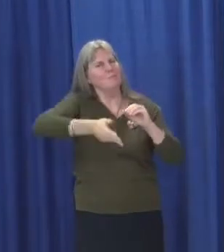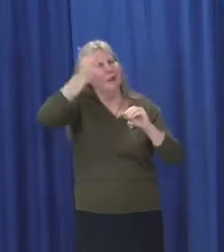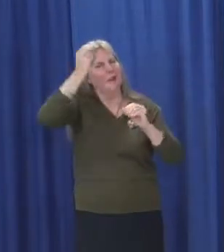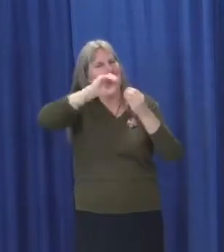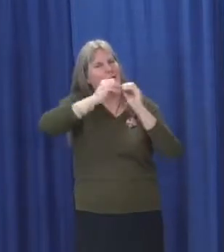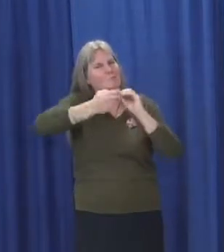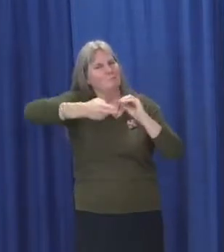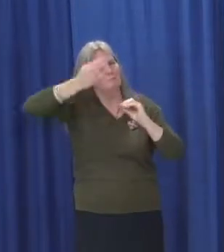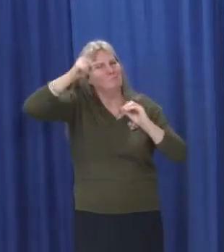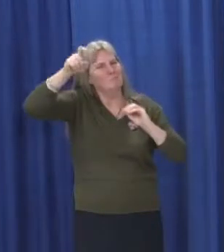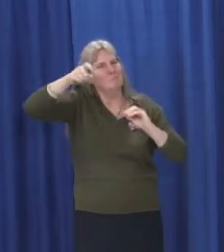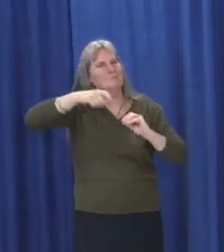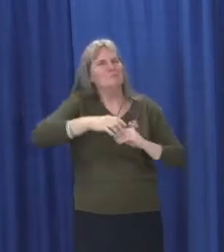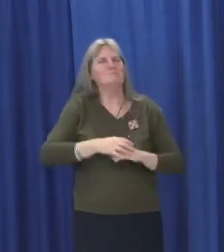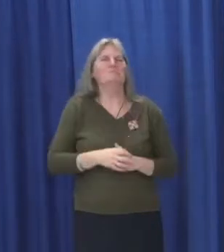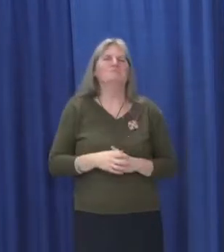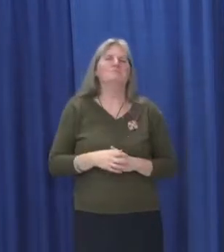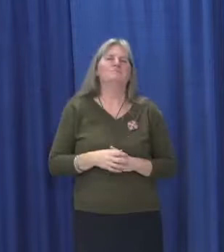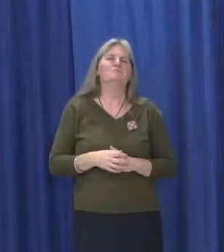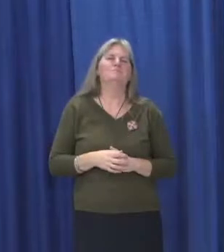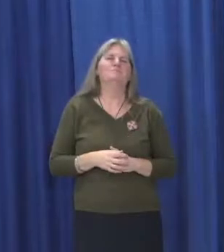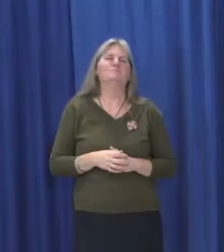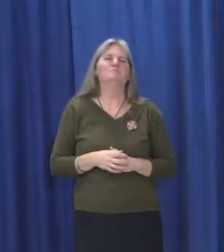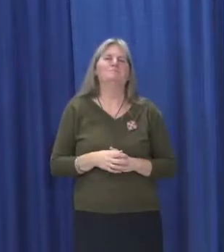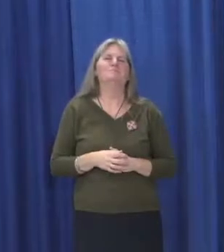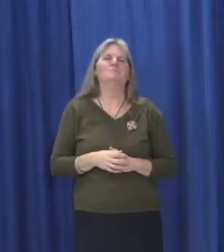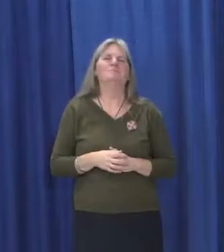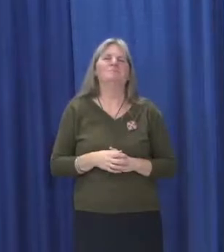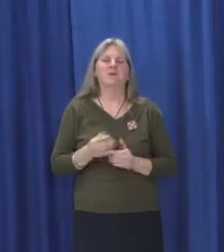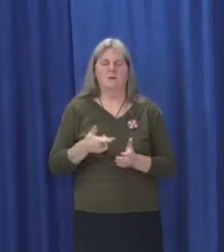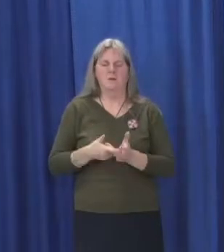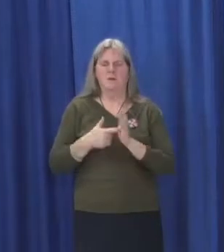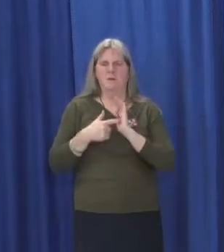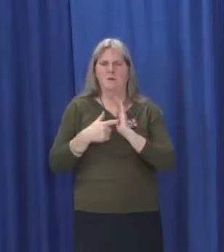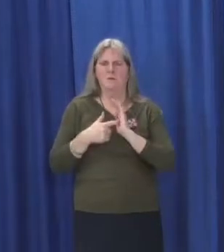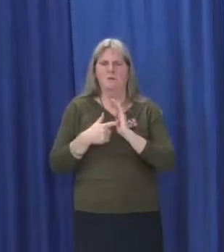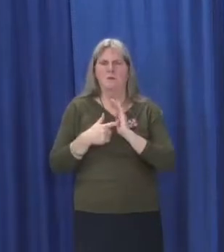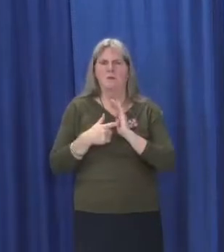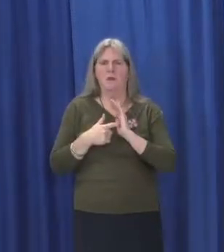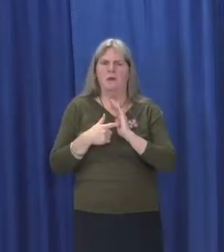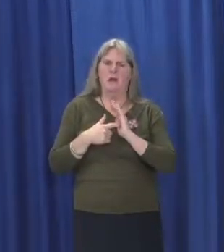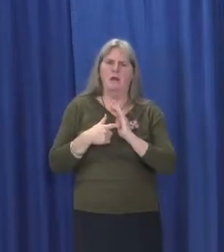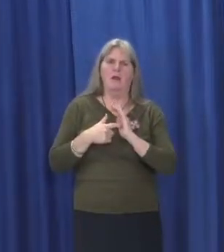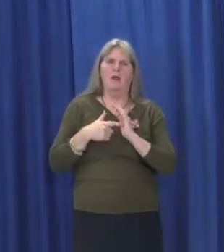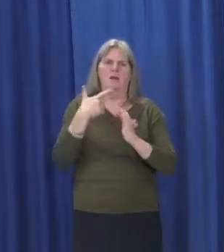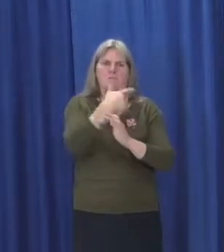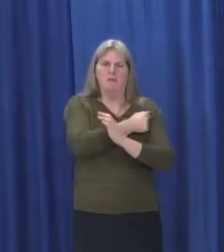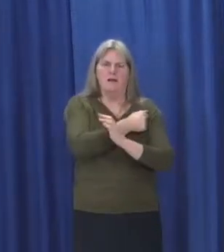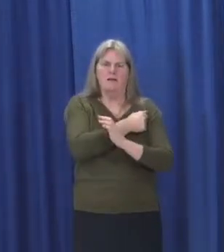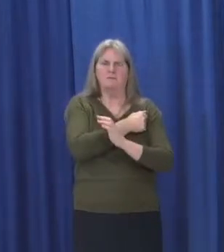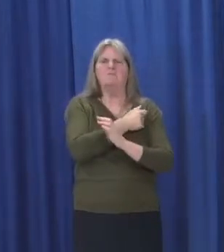even higher. Putting these requirements in place will take time and I